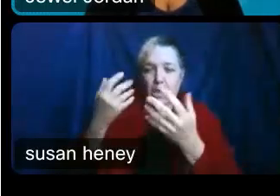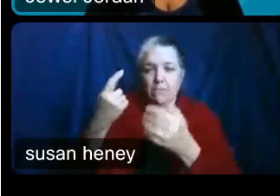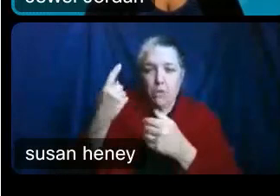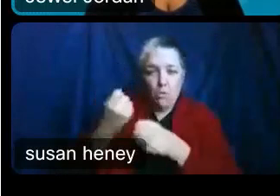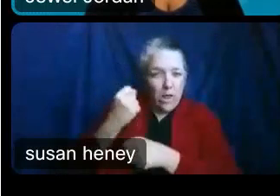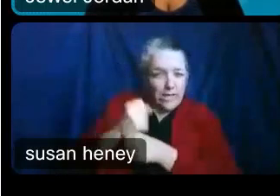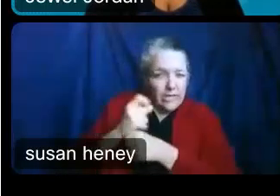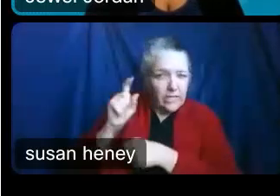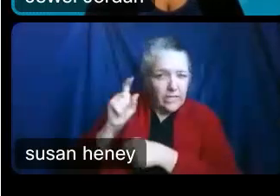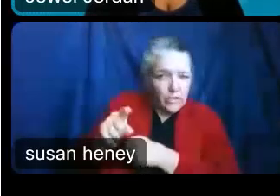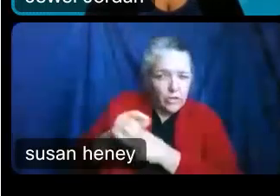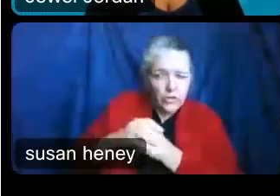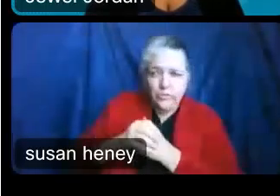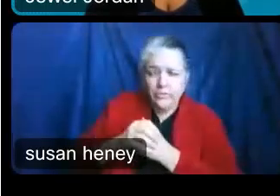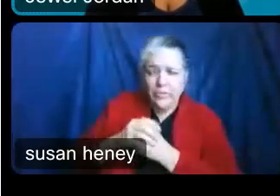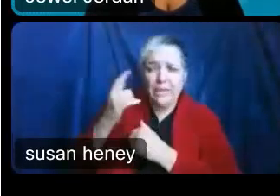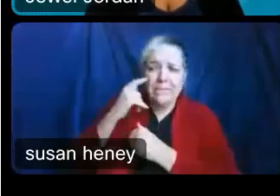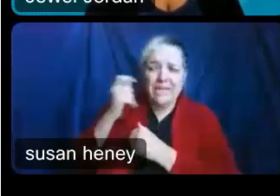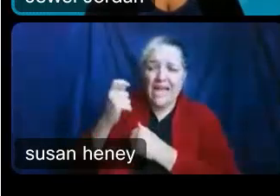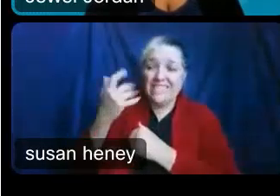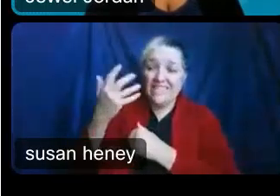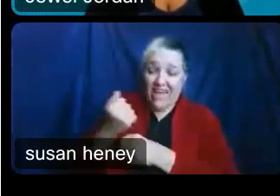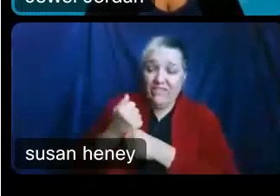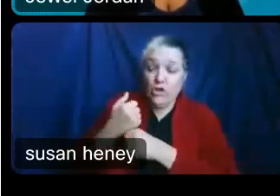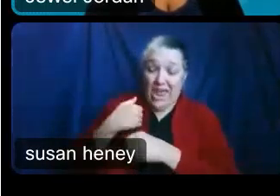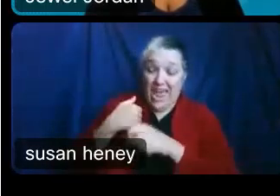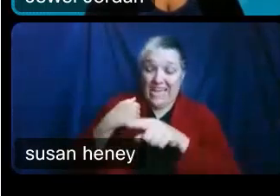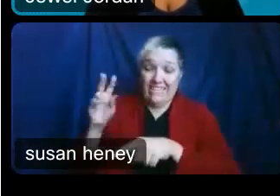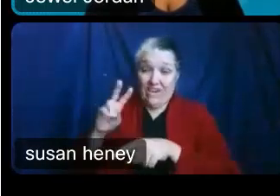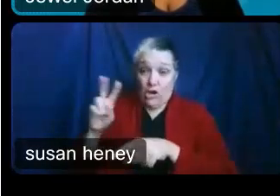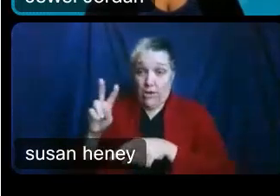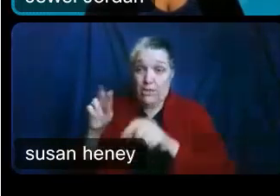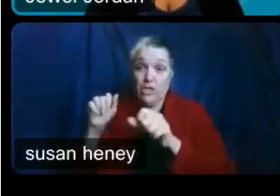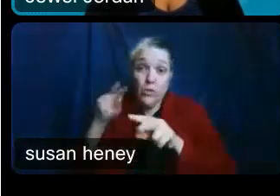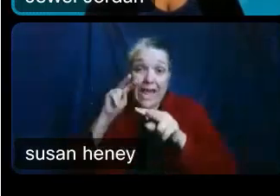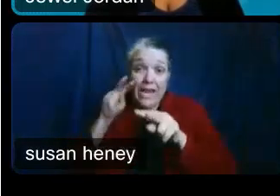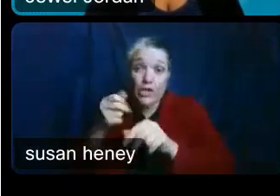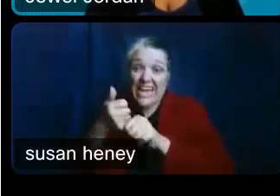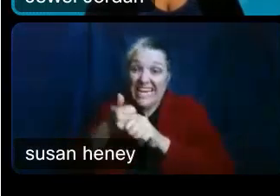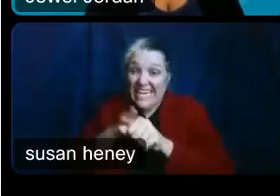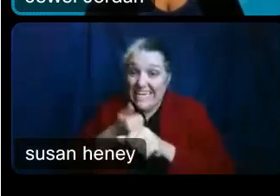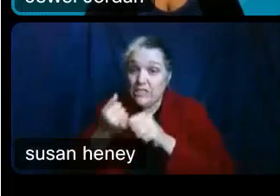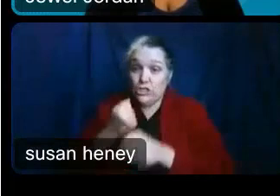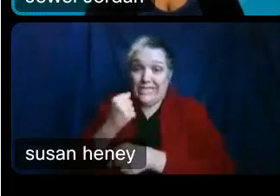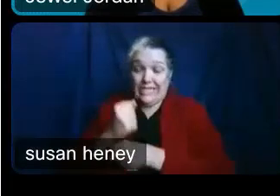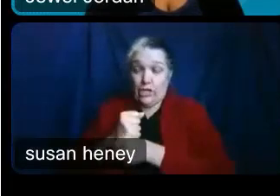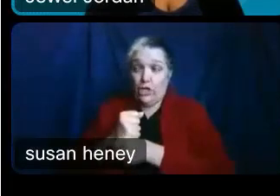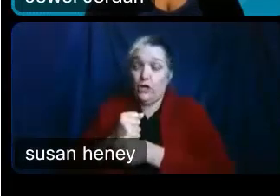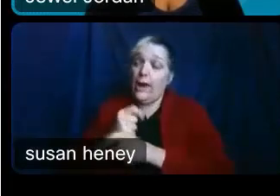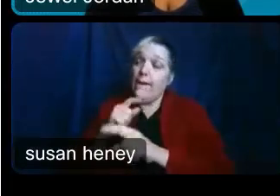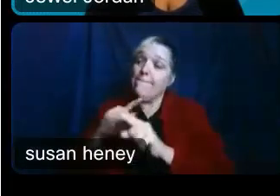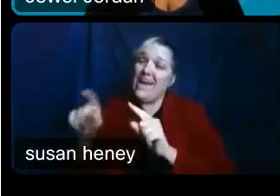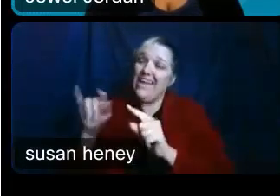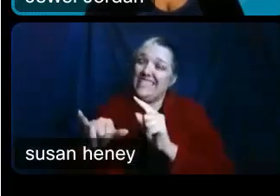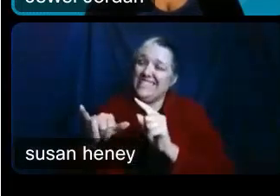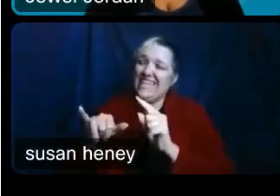Because there's a year variable within the 5-year where in theory, you could look at each individual year, but is that inferior to the one-year data set?